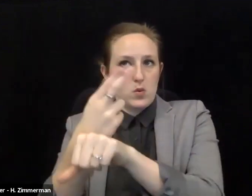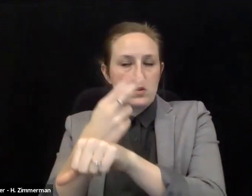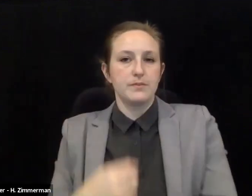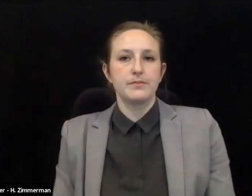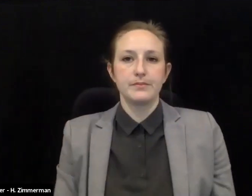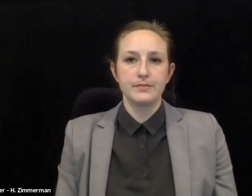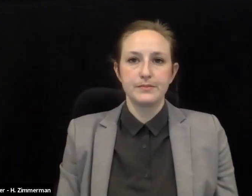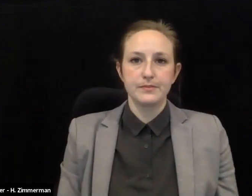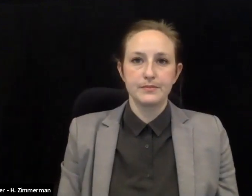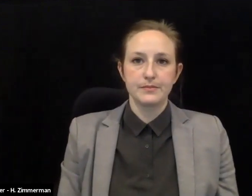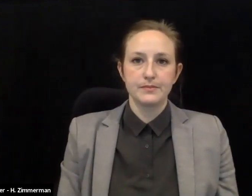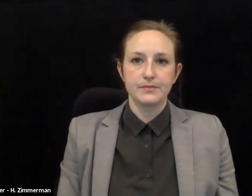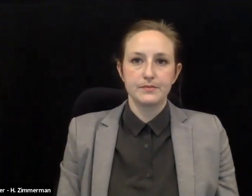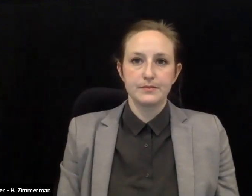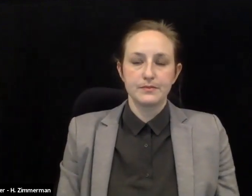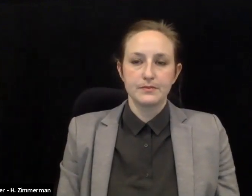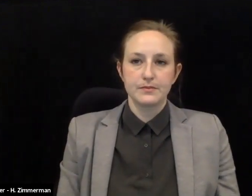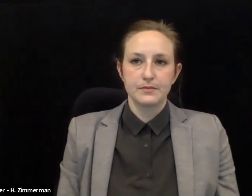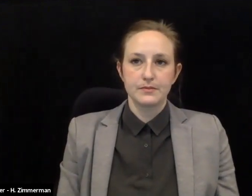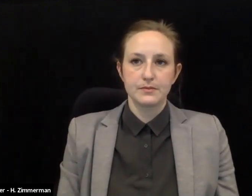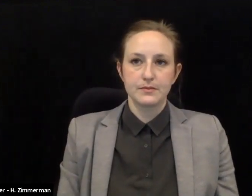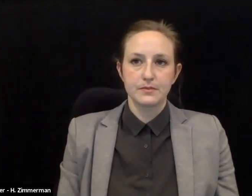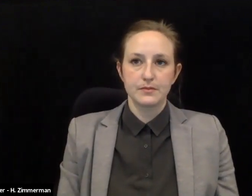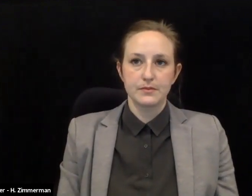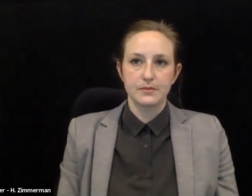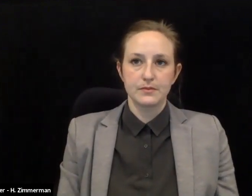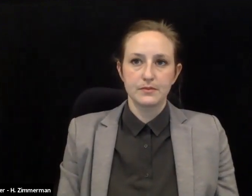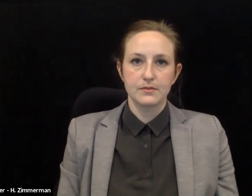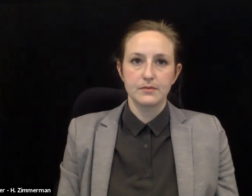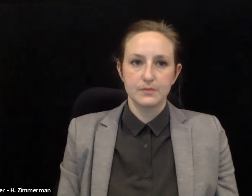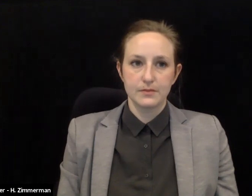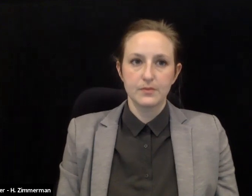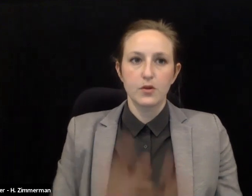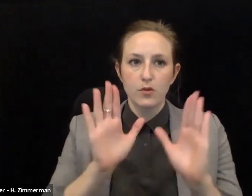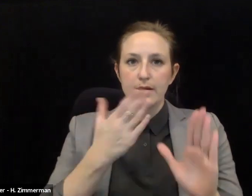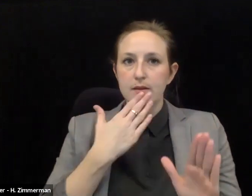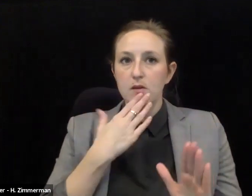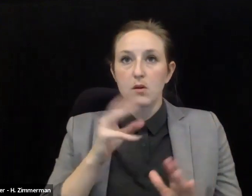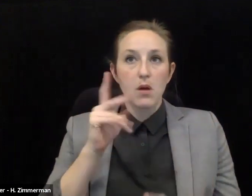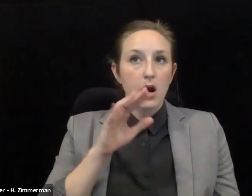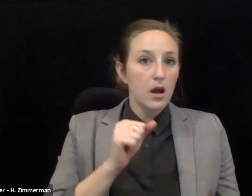Justin Harford: Great! Thank you. Monica do we see any other questions?